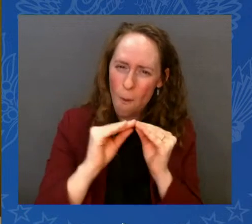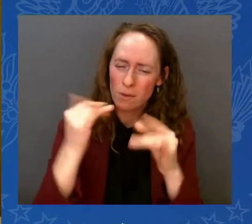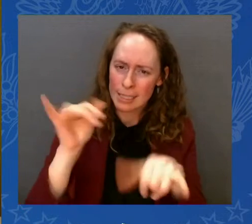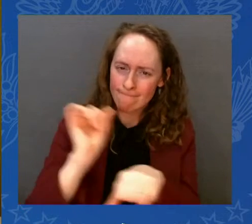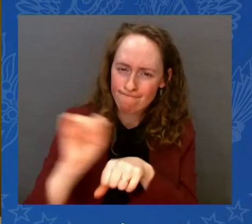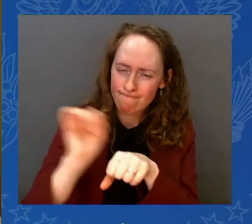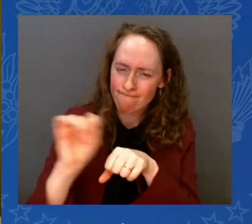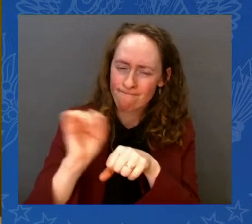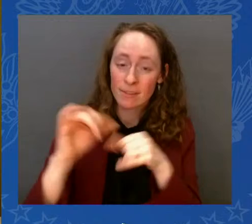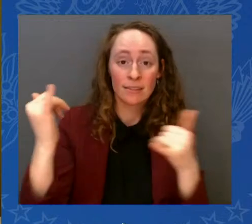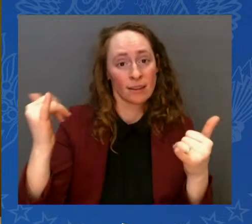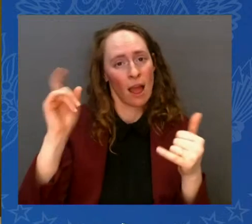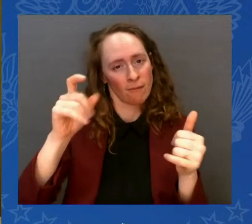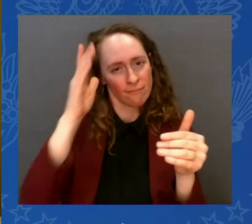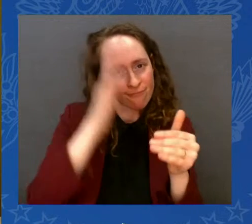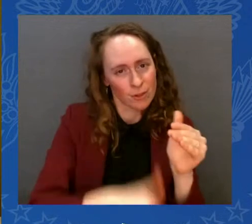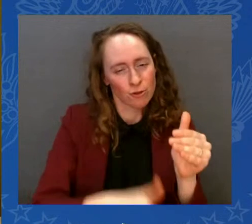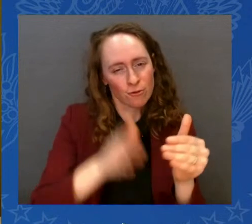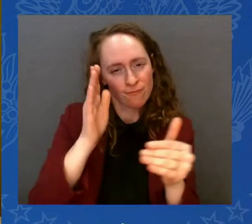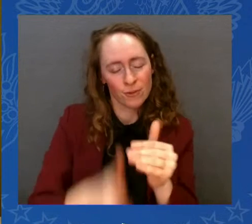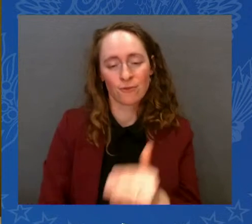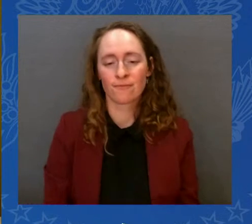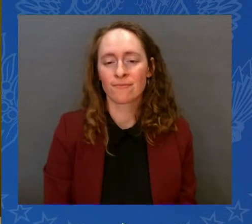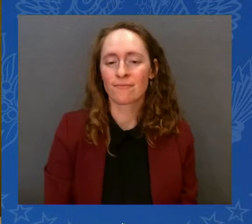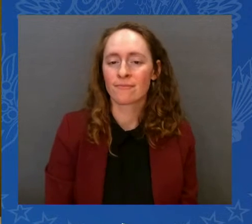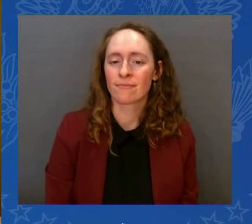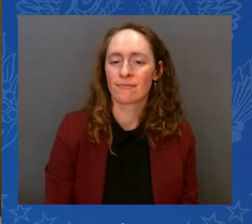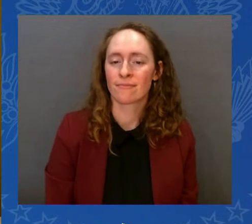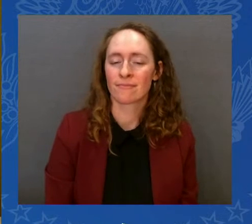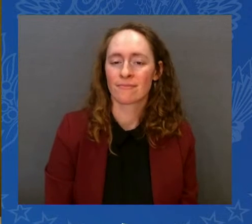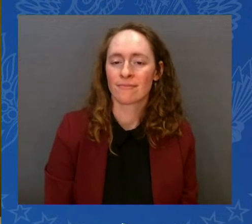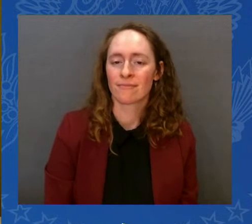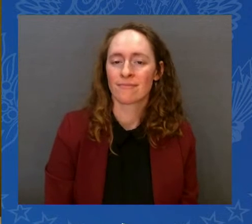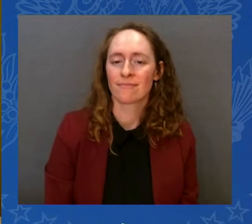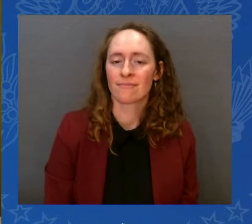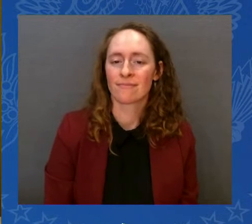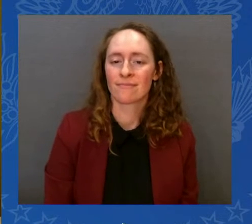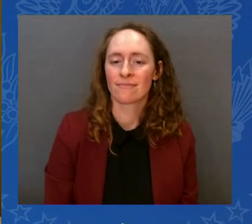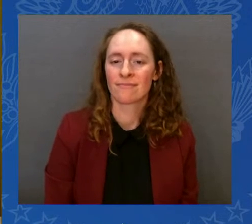the cost of prescription drugs for those on Medicare,